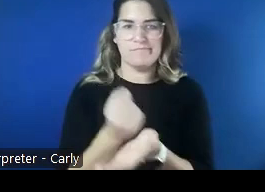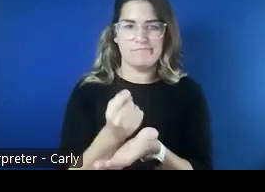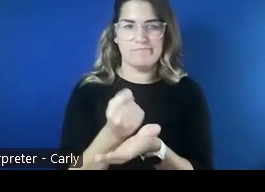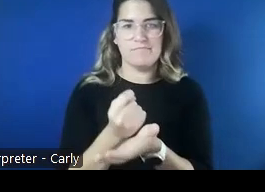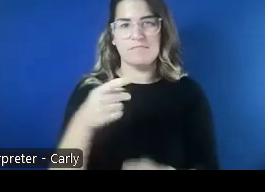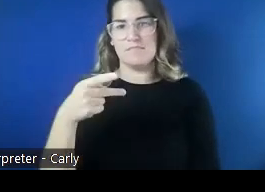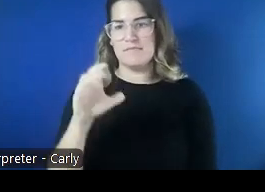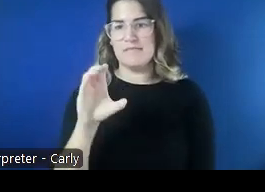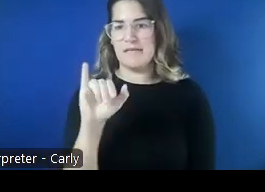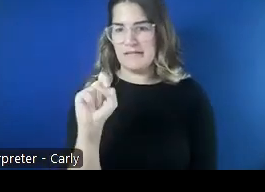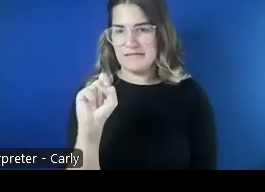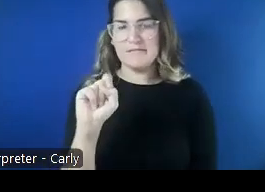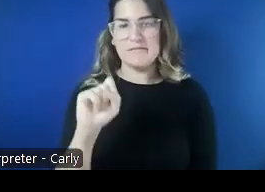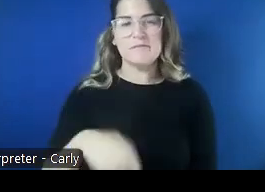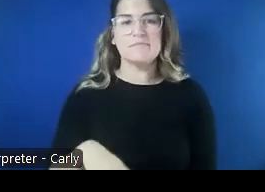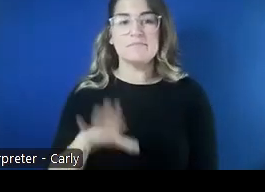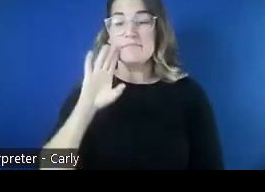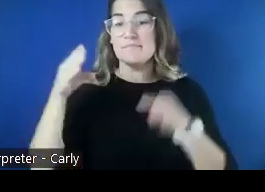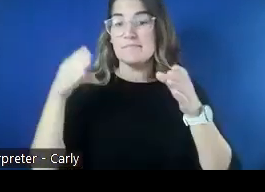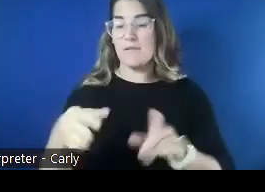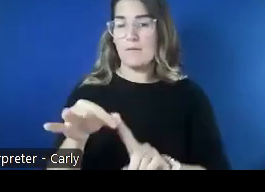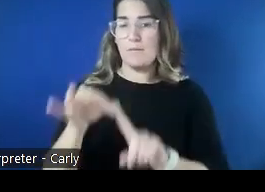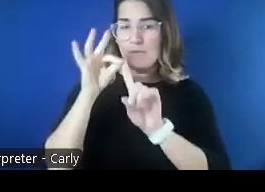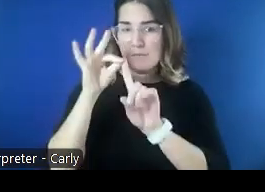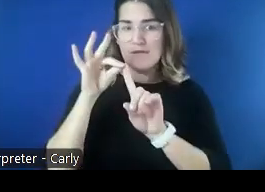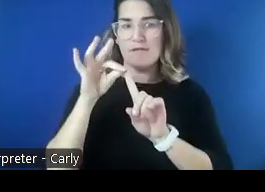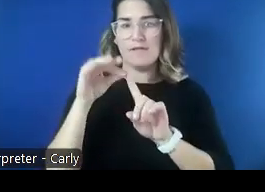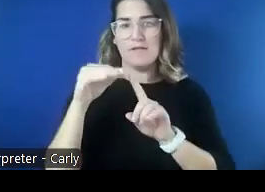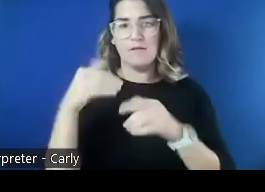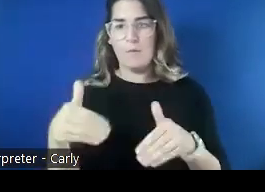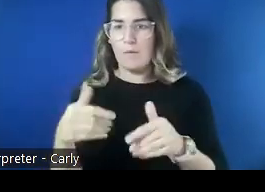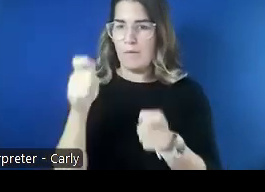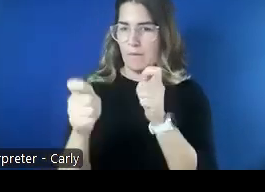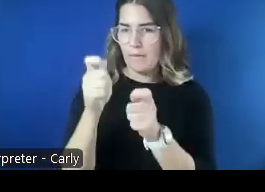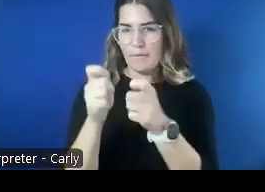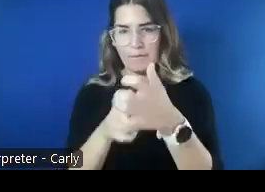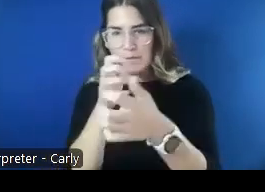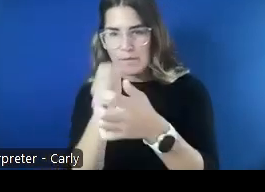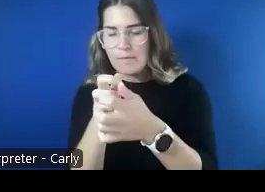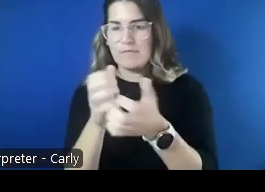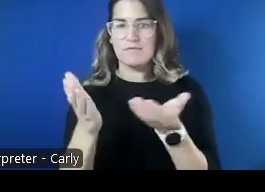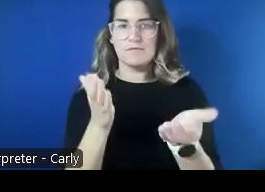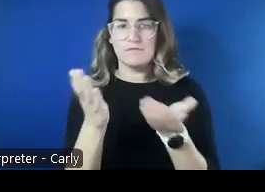on unique specially tailored services to a given child it recognized specialized training is needed